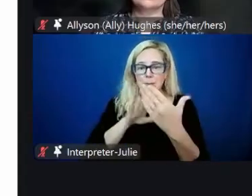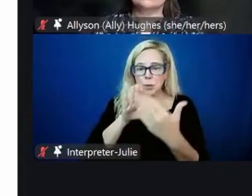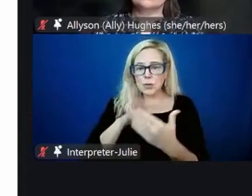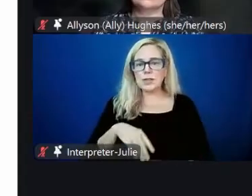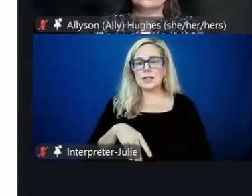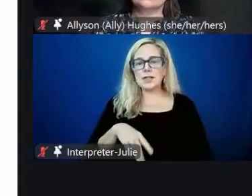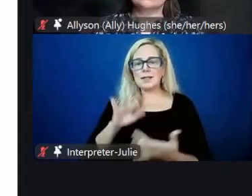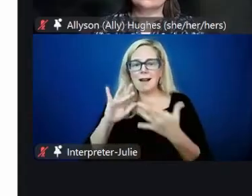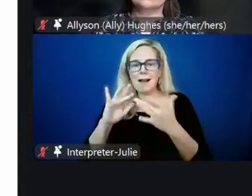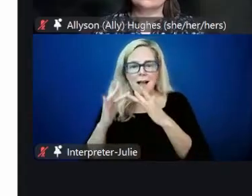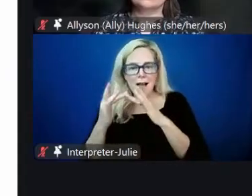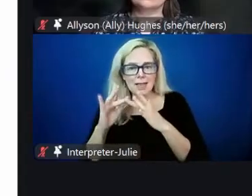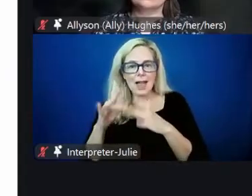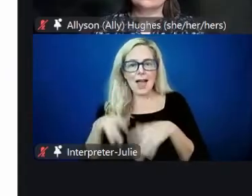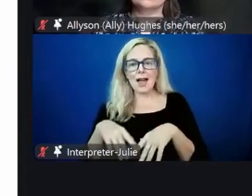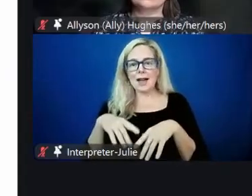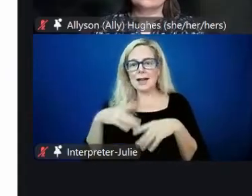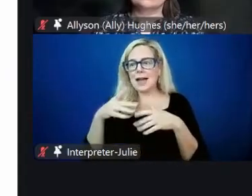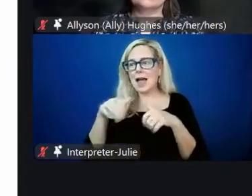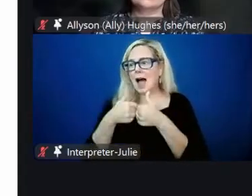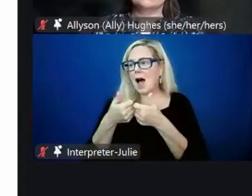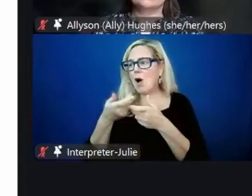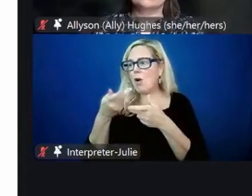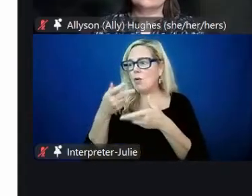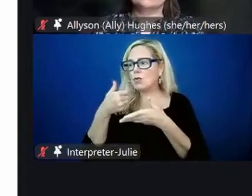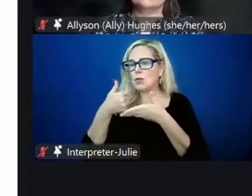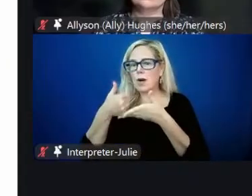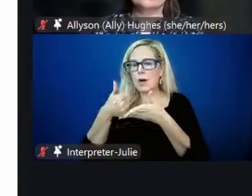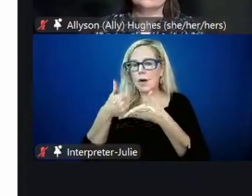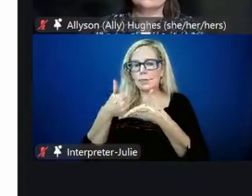care for their diabetes, whether it's by receiving supplies,